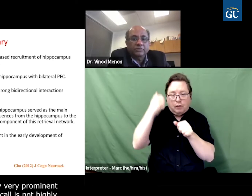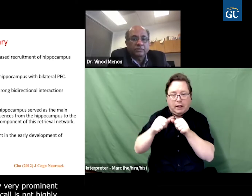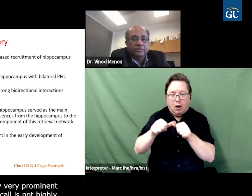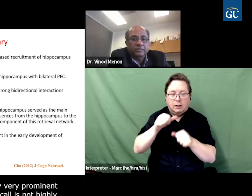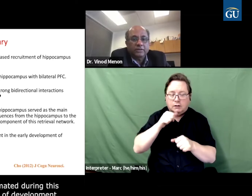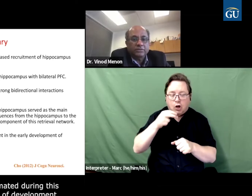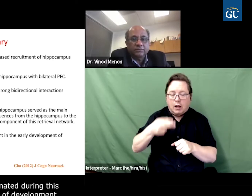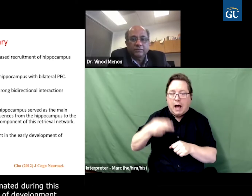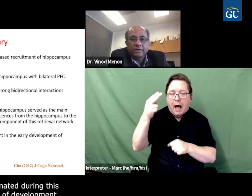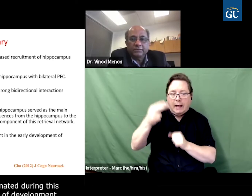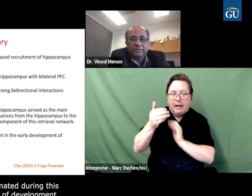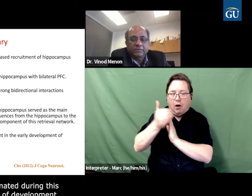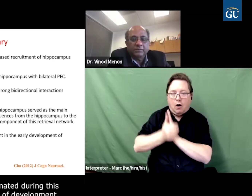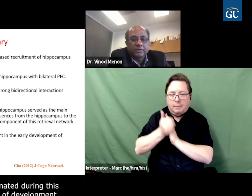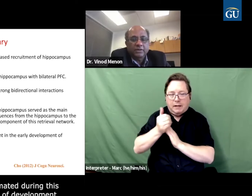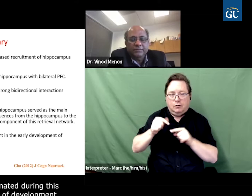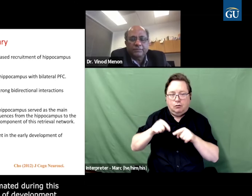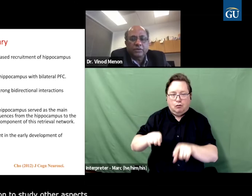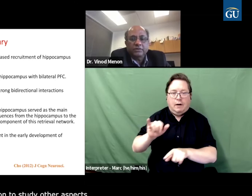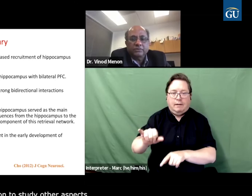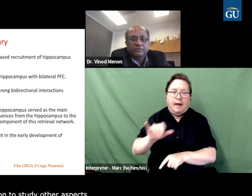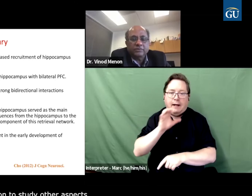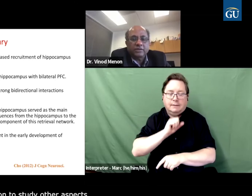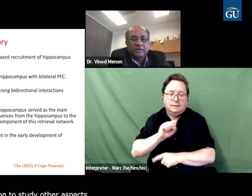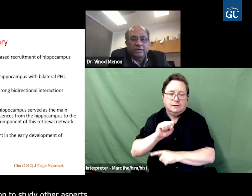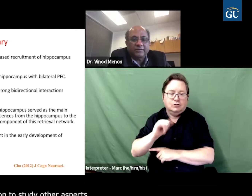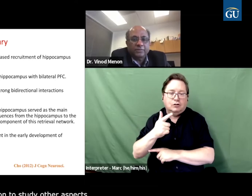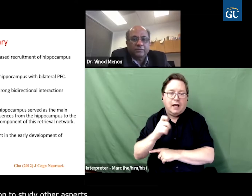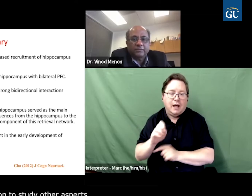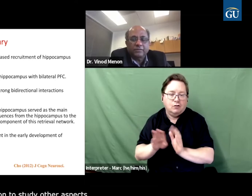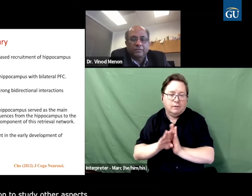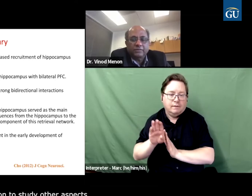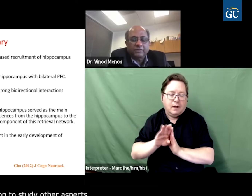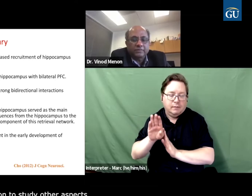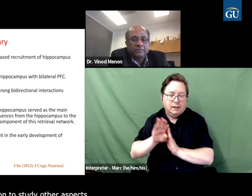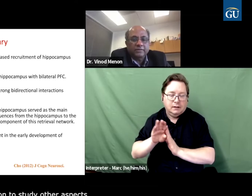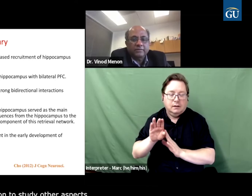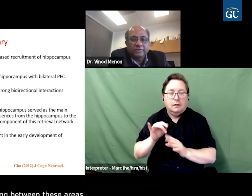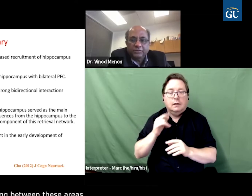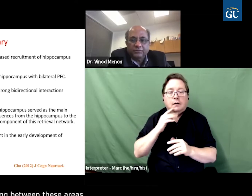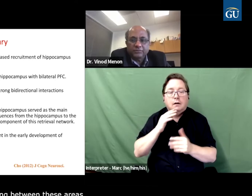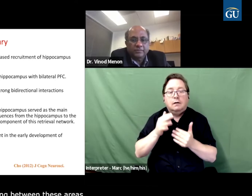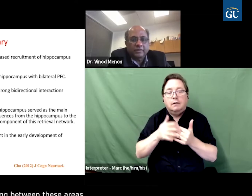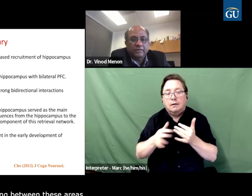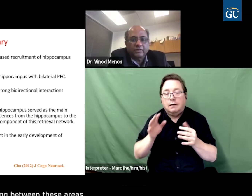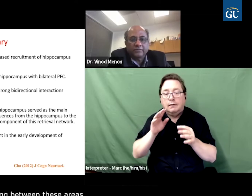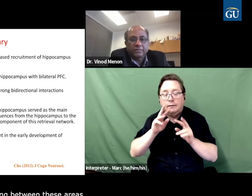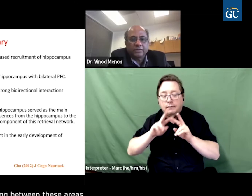highly automated during the stage of development we've gone to study other